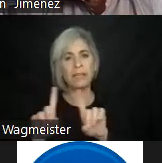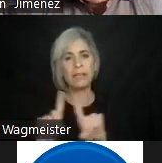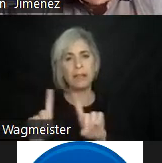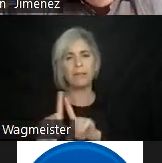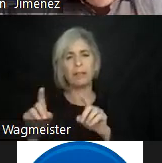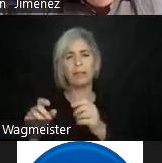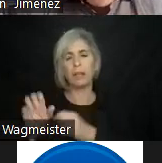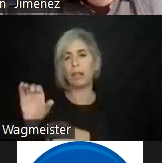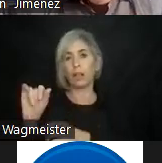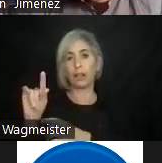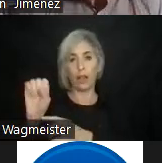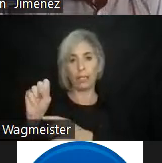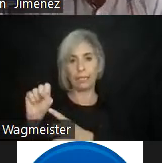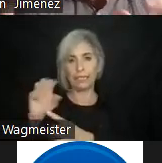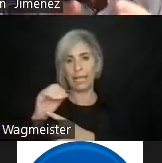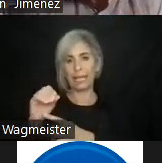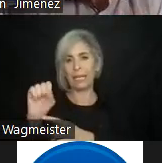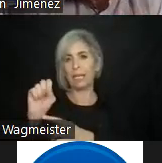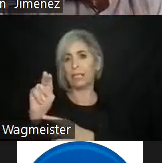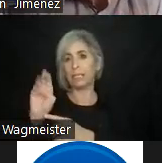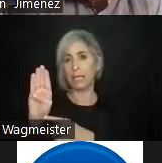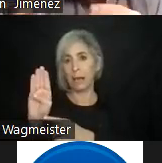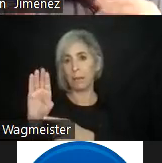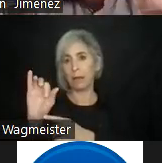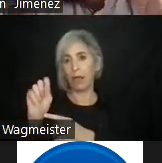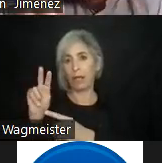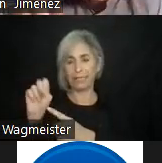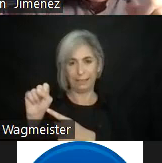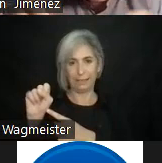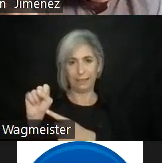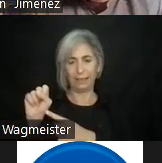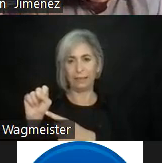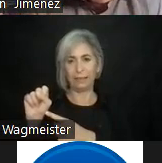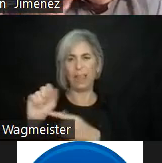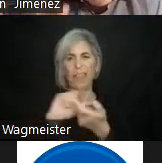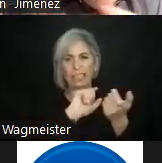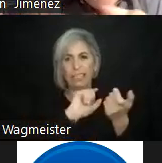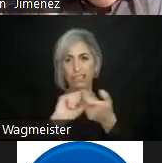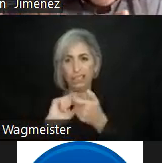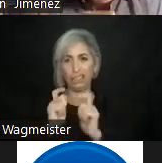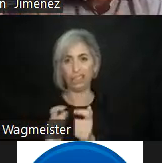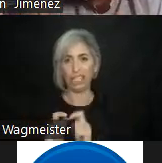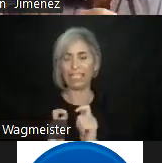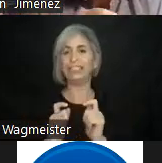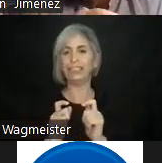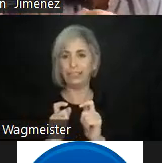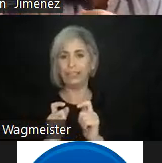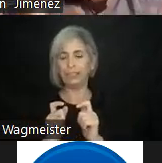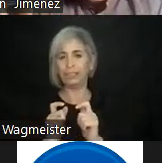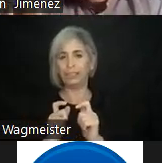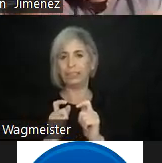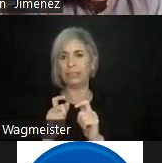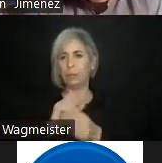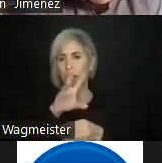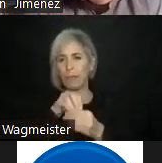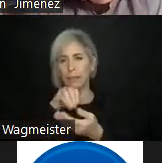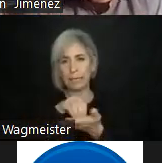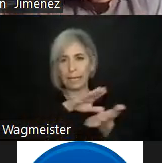subclauses. Some have merits. Some change the place in the document. You can imagine.